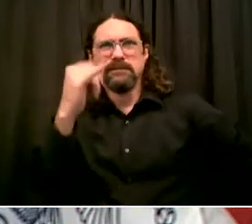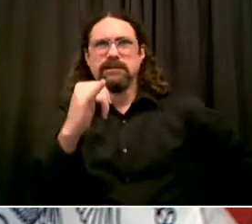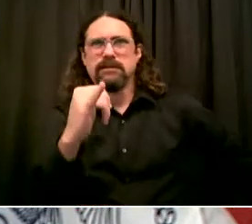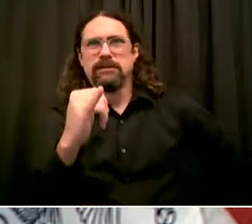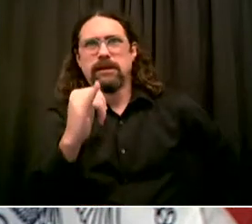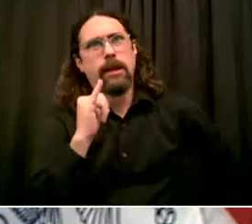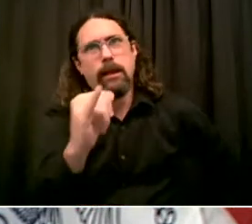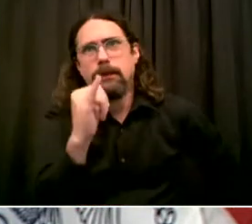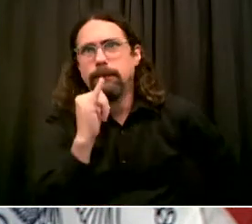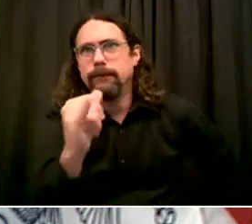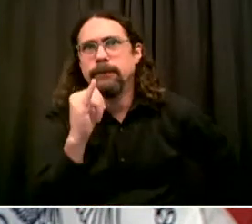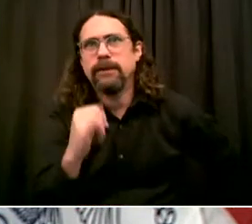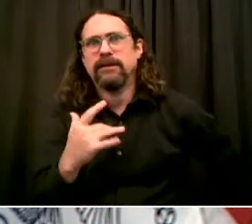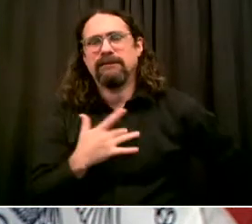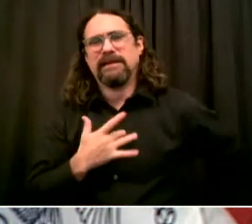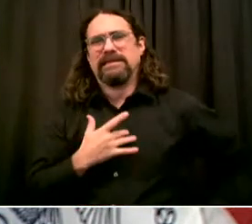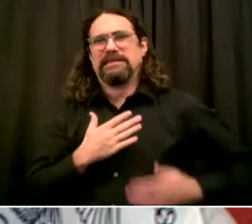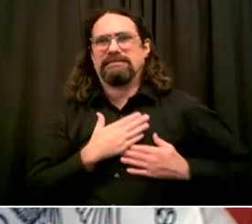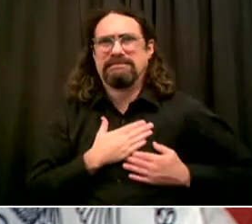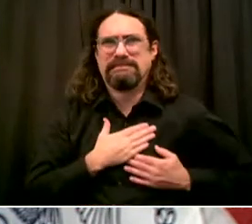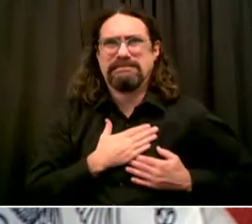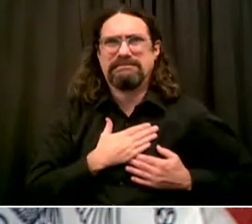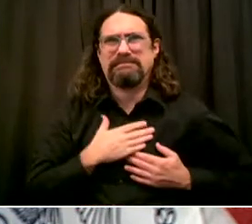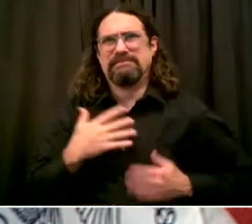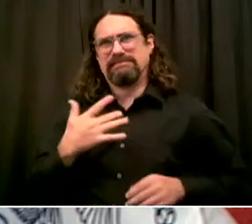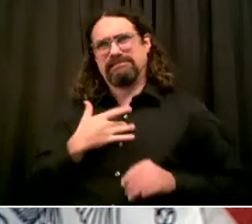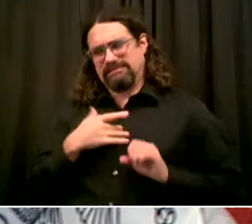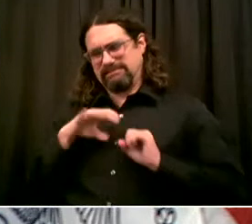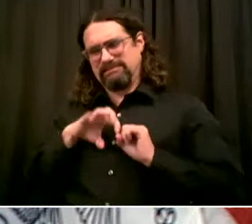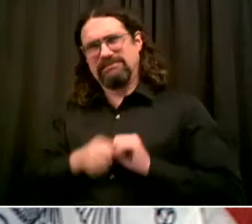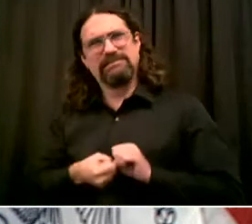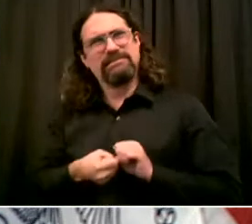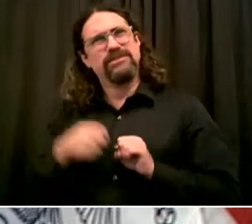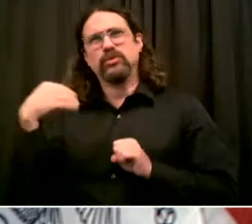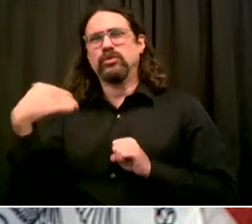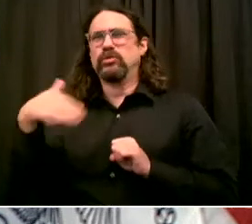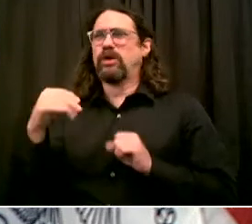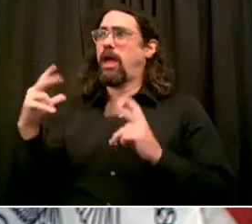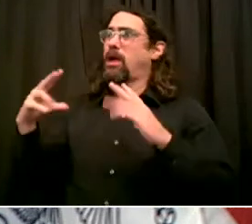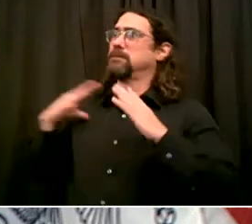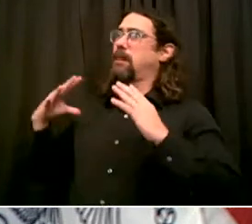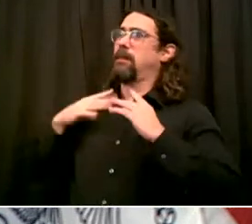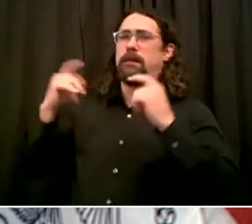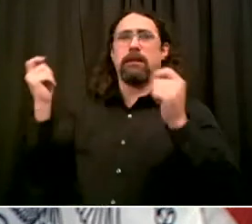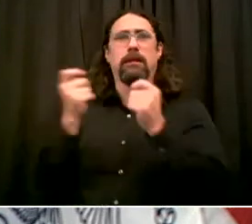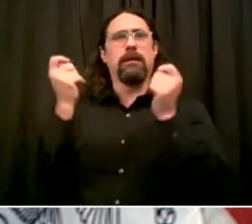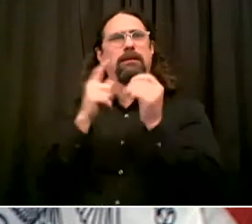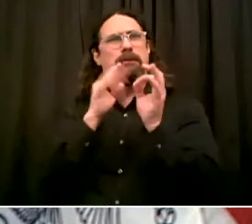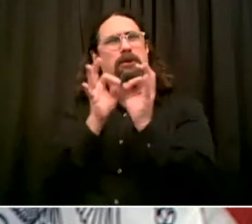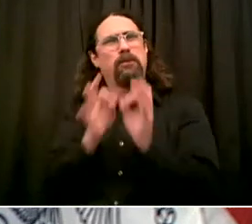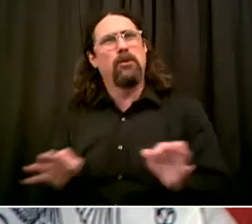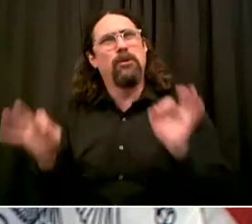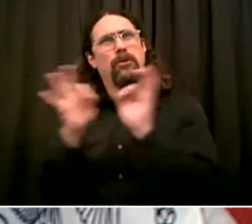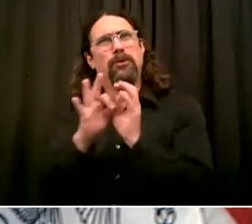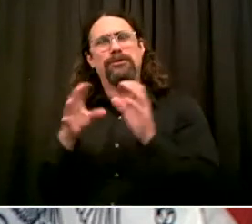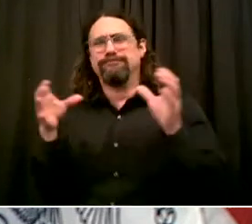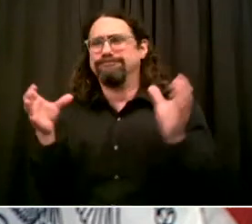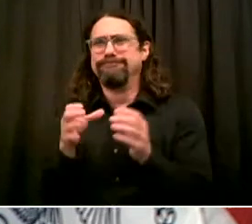WE CHERISH TRAVELING AATHT E HOLIDAYS AND SEEING OUR FAMILIARLY. IT HAS BEEN SUCH A BIG PART OF OUOUR LILIVES. BUT RIGHT NOW, WE HAVE NO PLANS